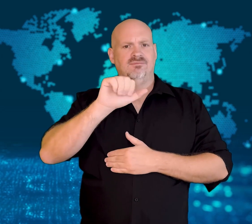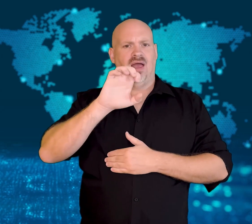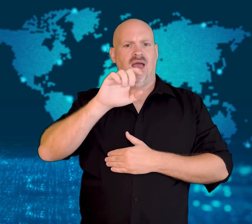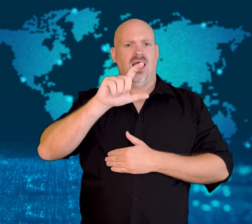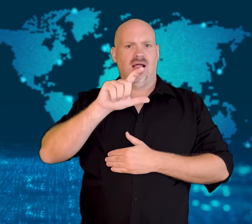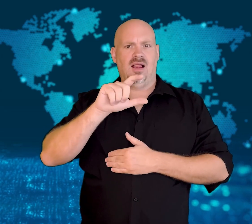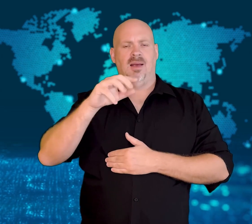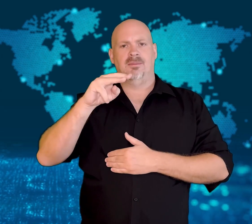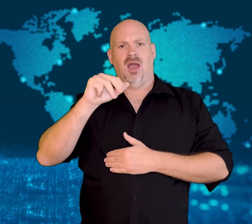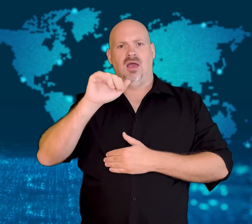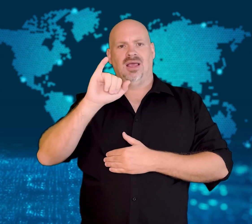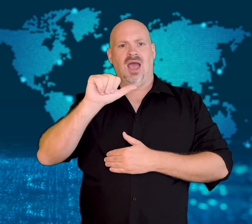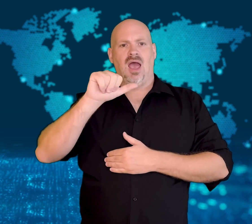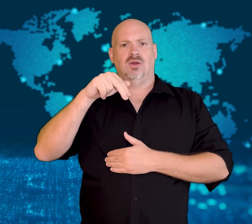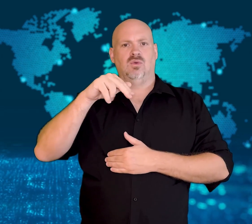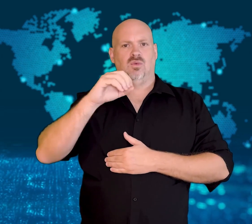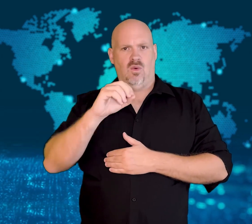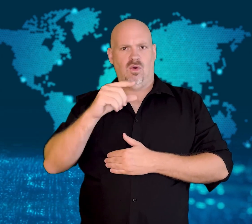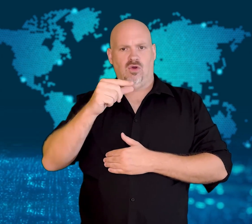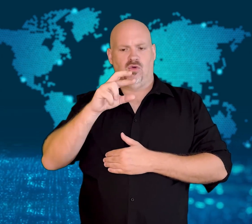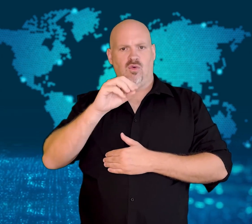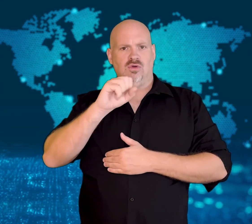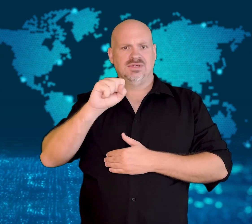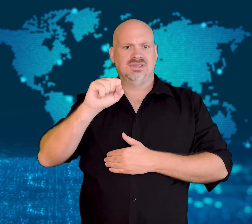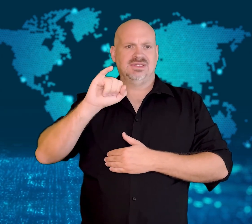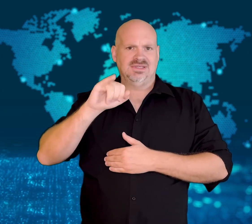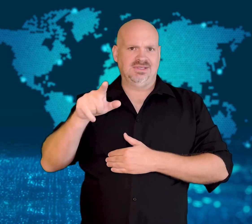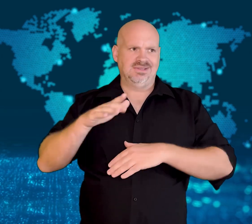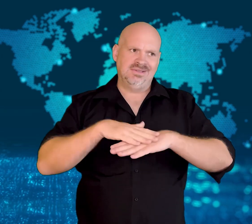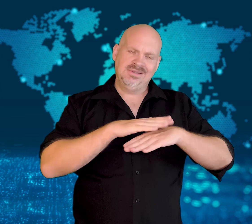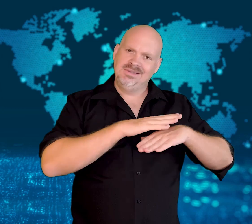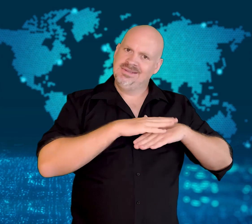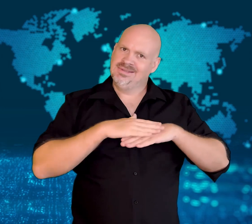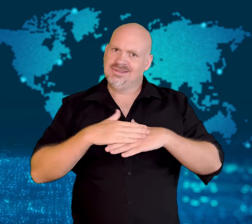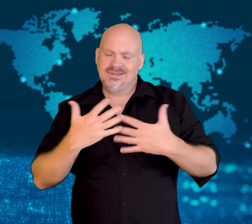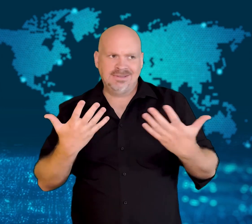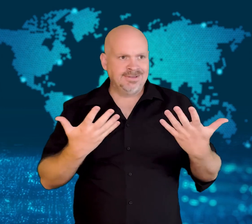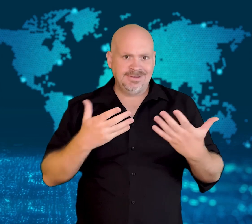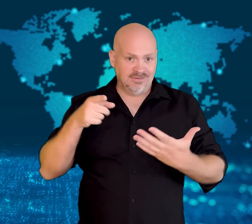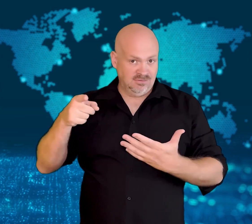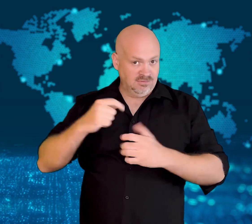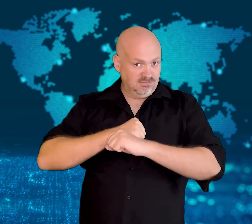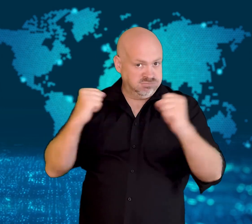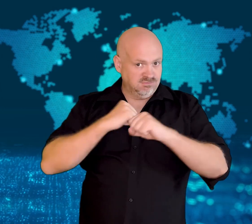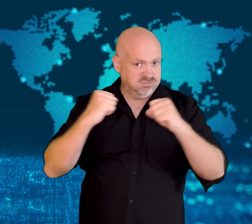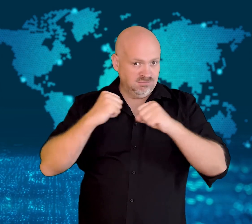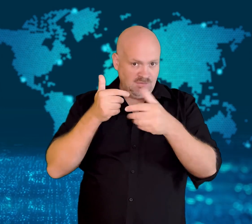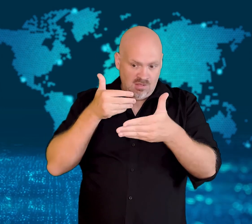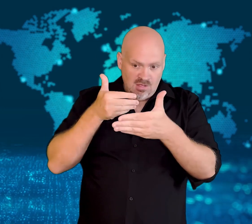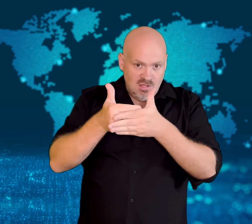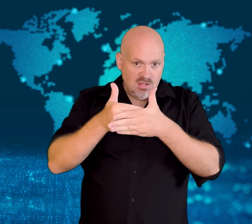public health and the environment of Ukraine and neighboring countries.